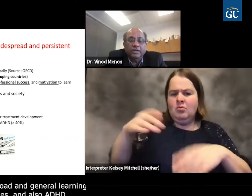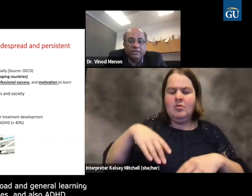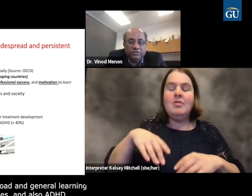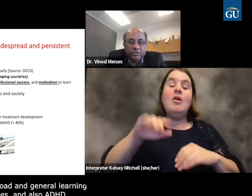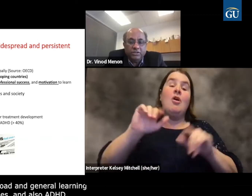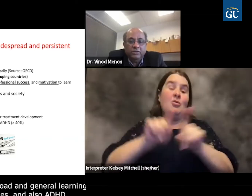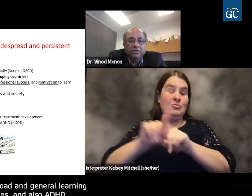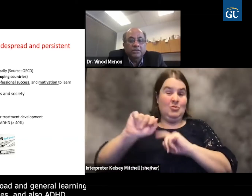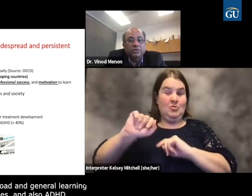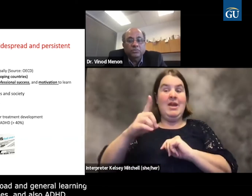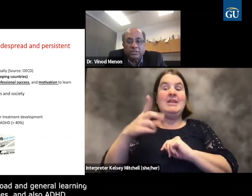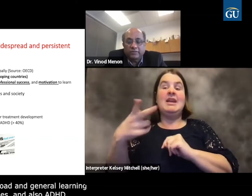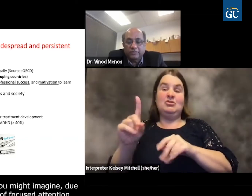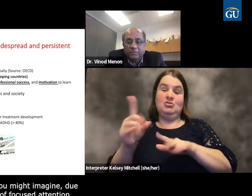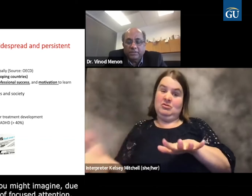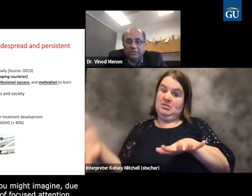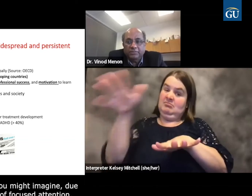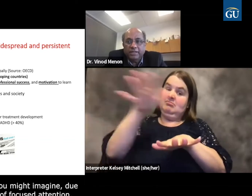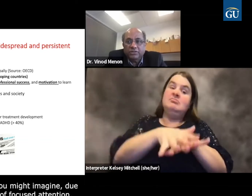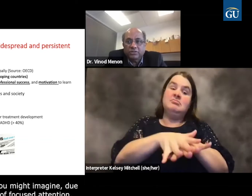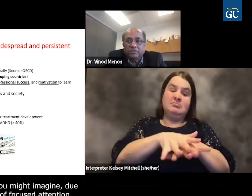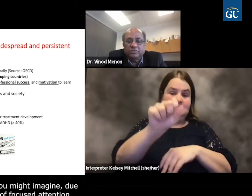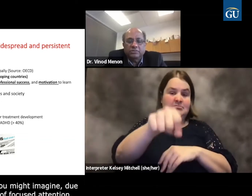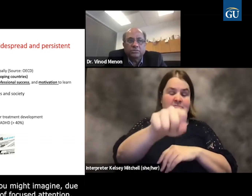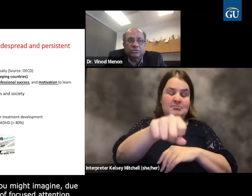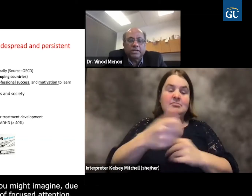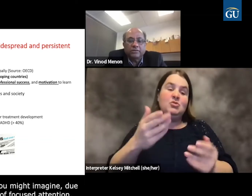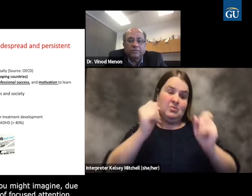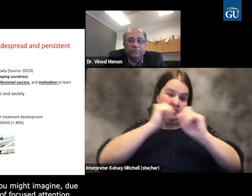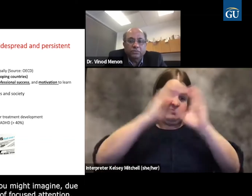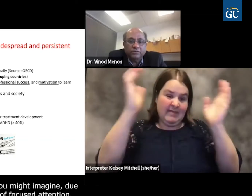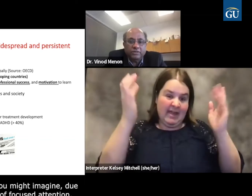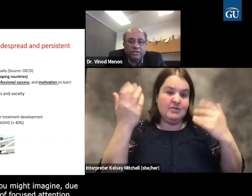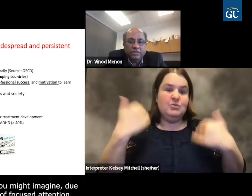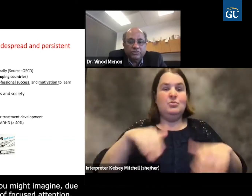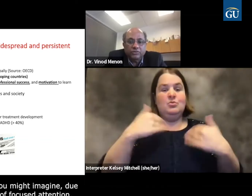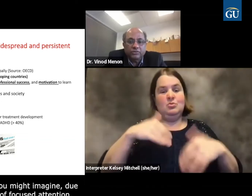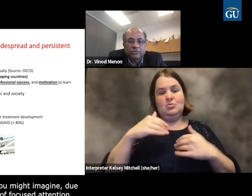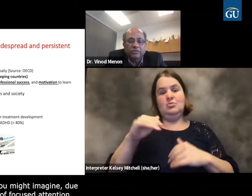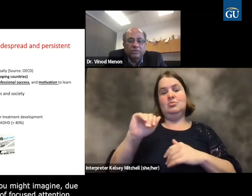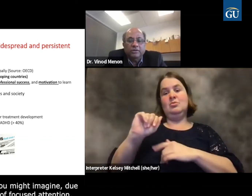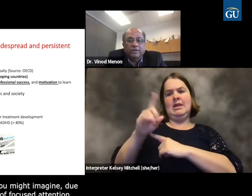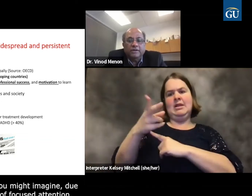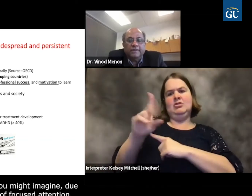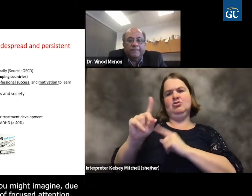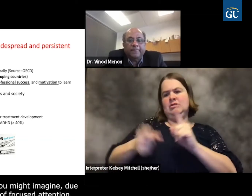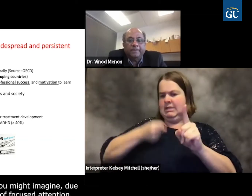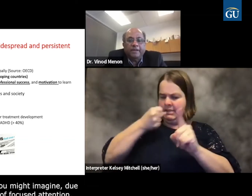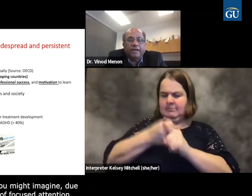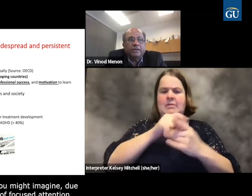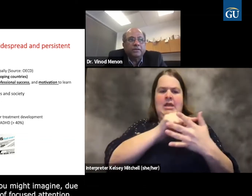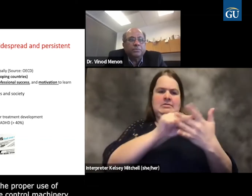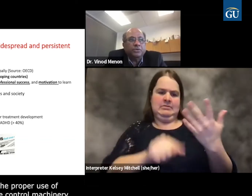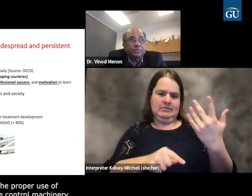and also adhd which as you might imagine due to a lack